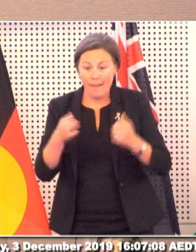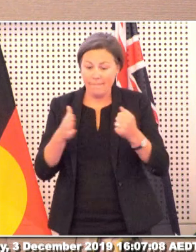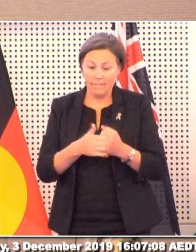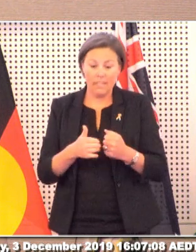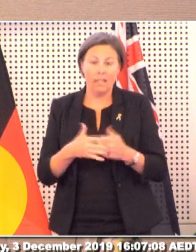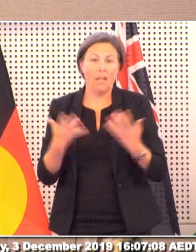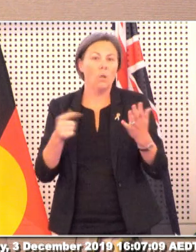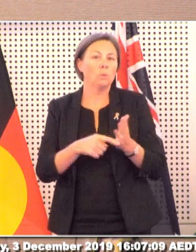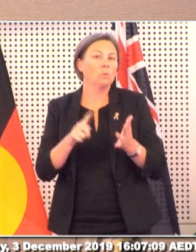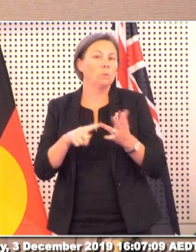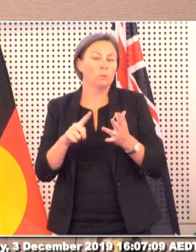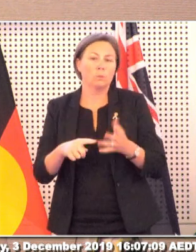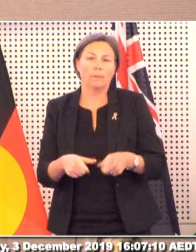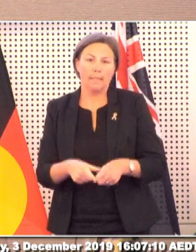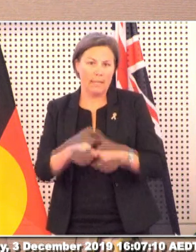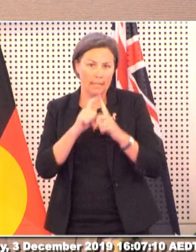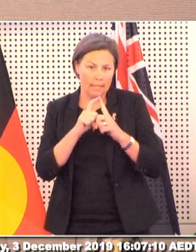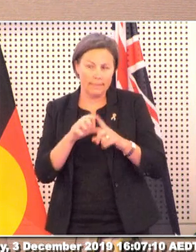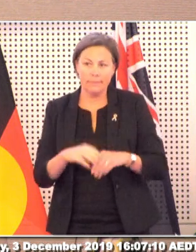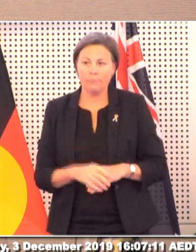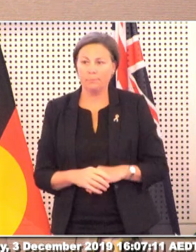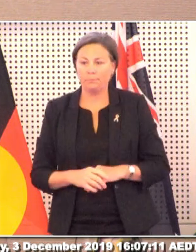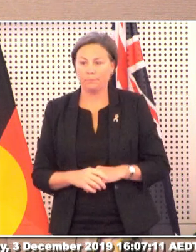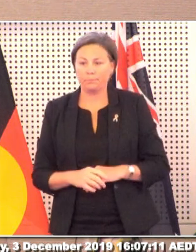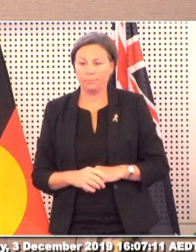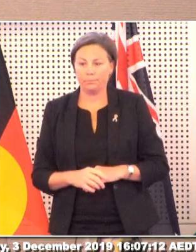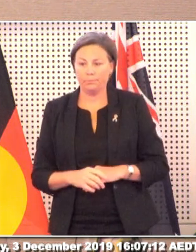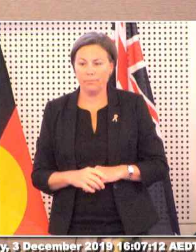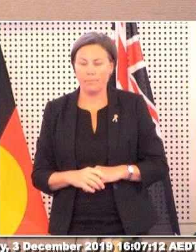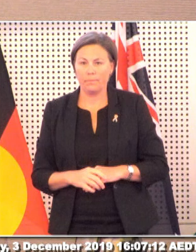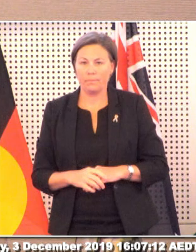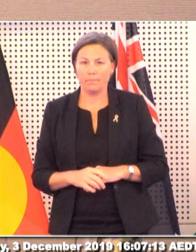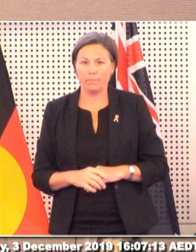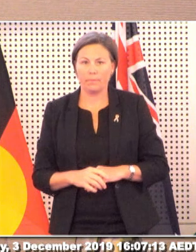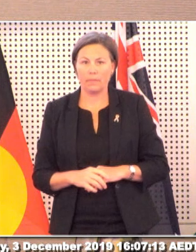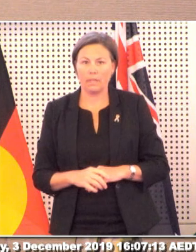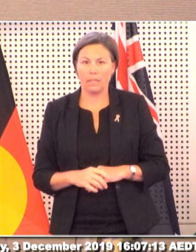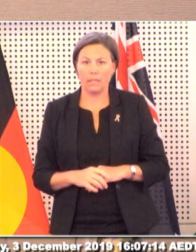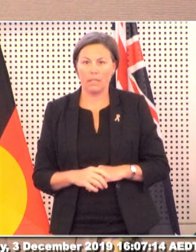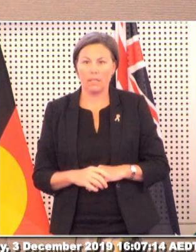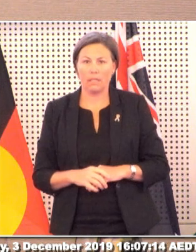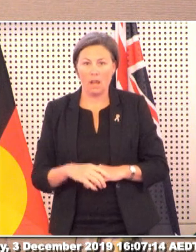Now, I understood that the Disability Services Commissioner, as a result of the